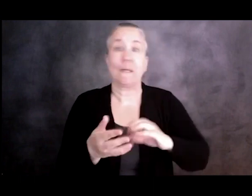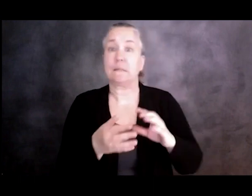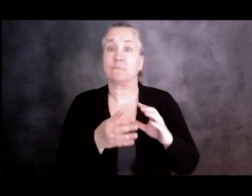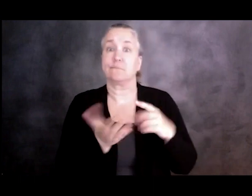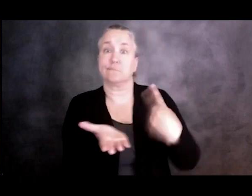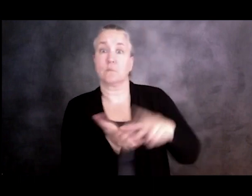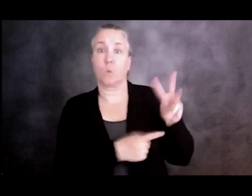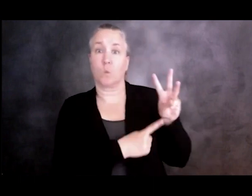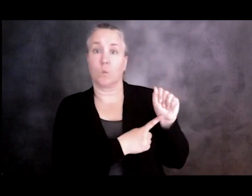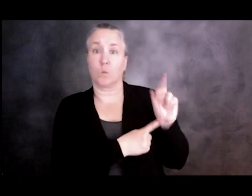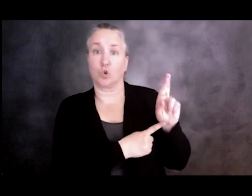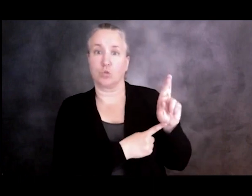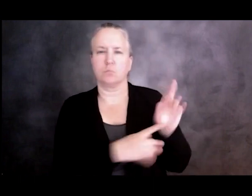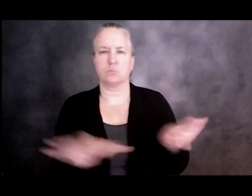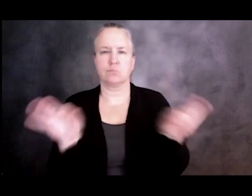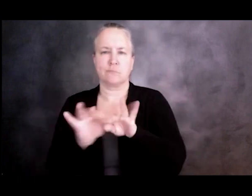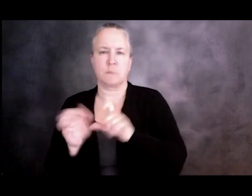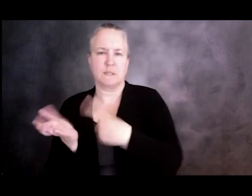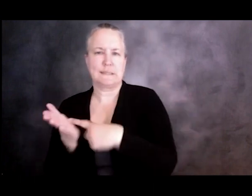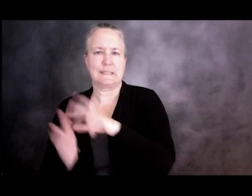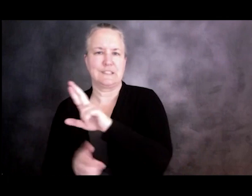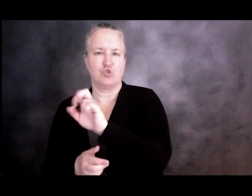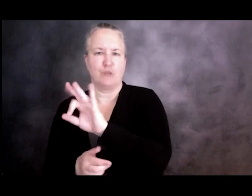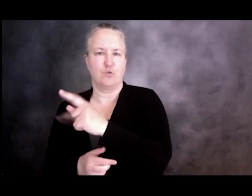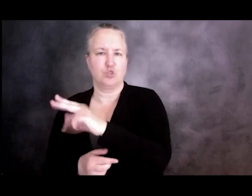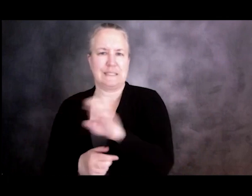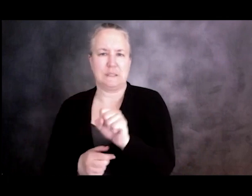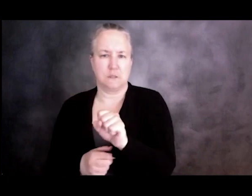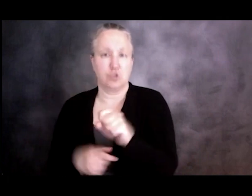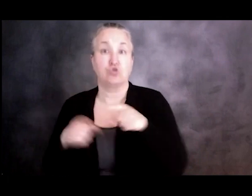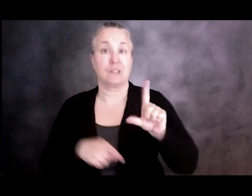we also have to talk about refugees, that wars throughout the 20th century have killed more